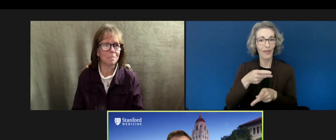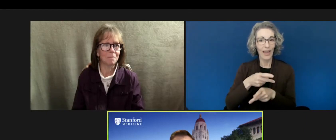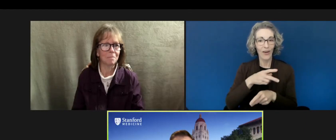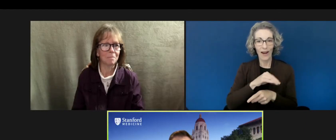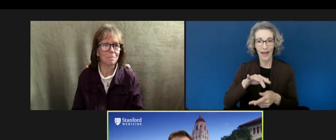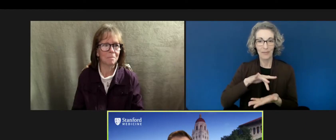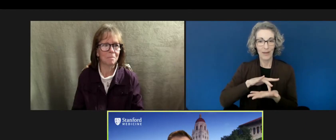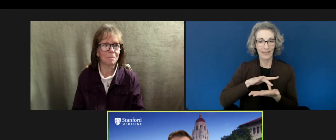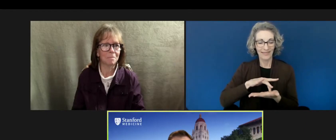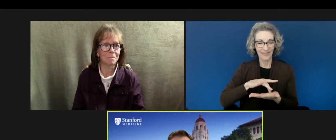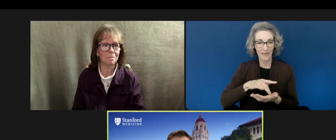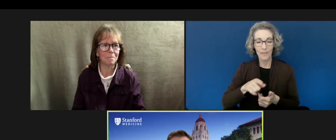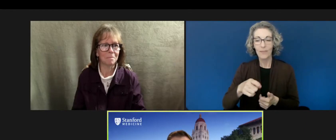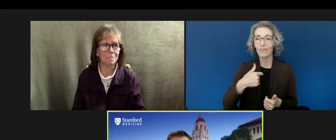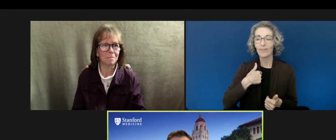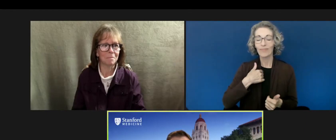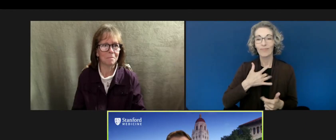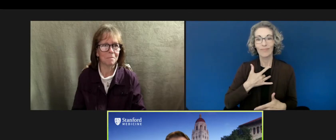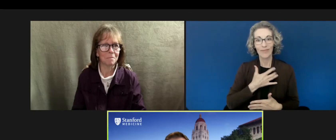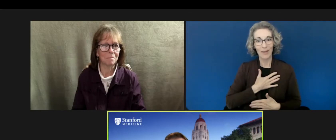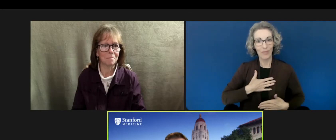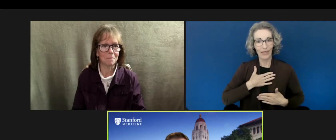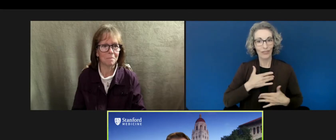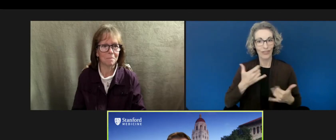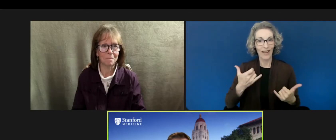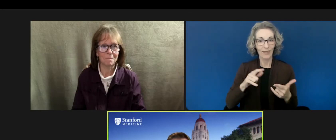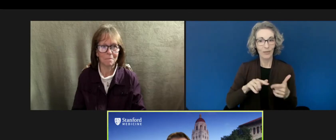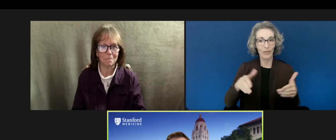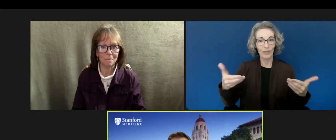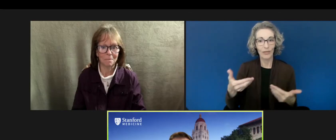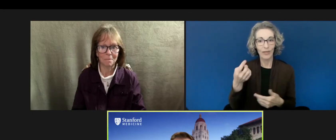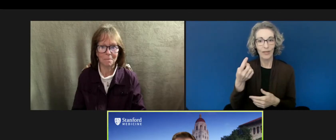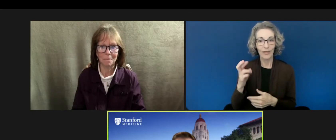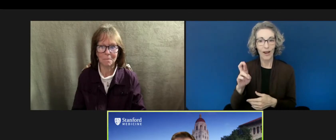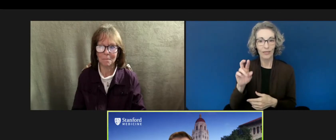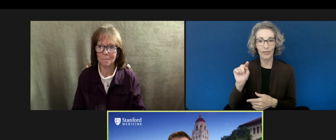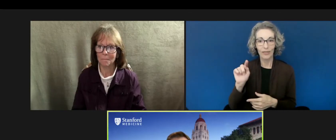It's my distinct pleasure now to introduce Dr Tal Jarus.